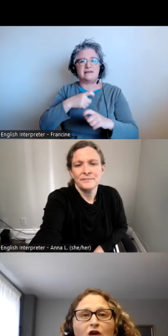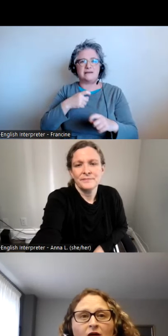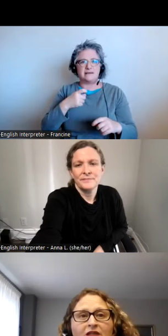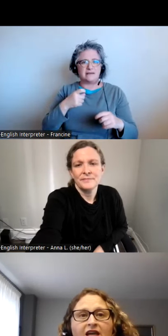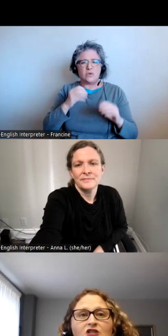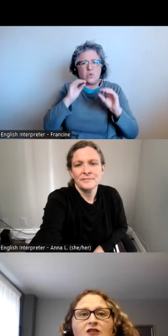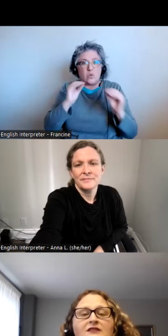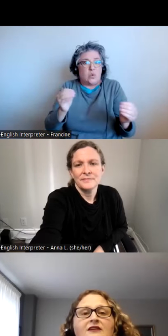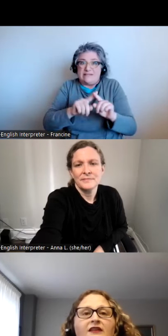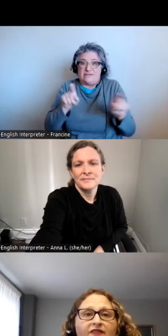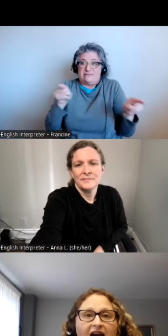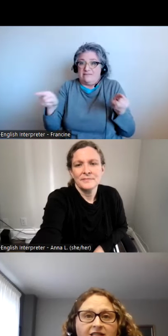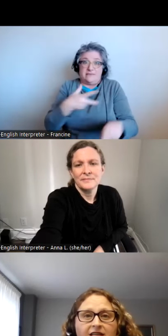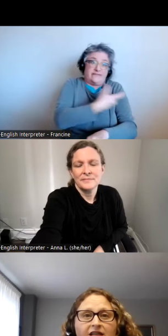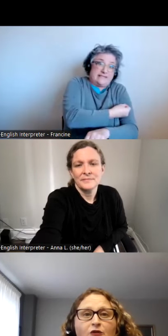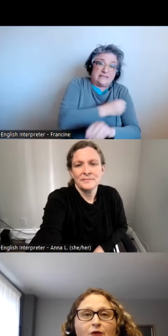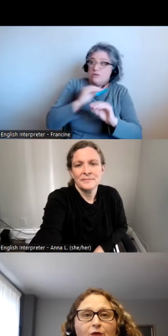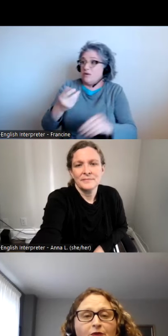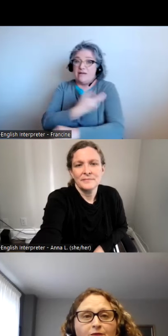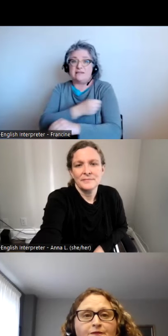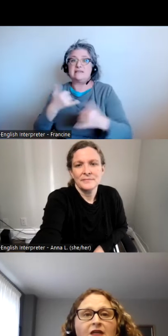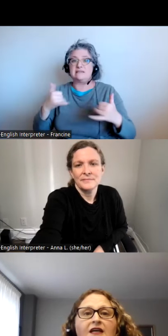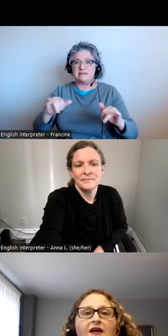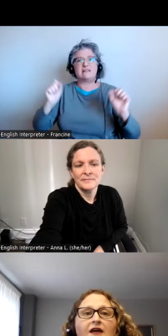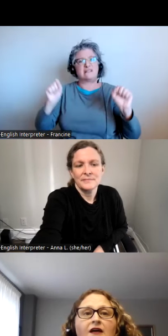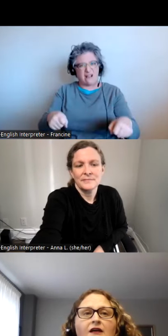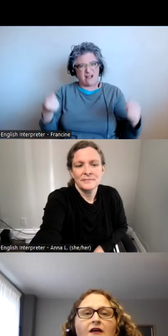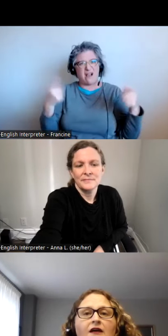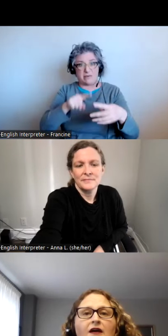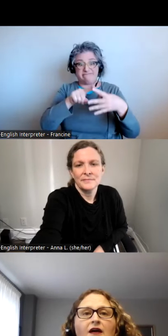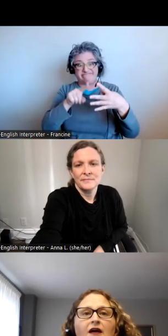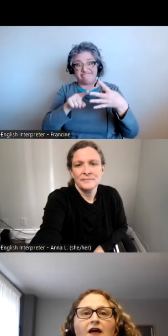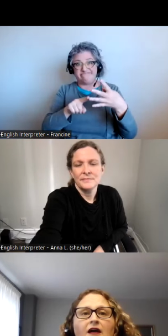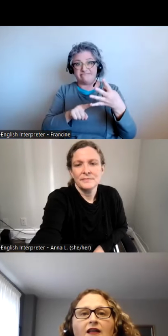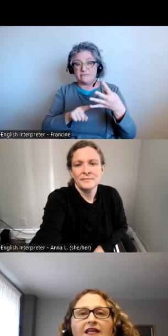complications.